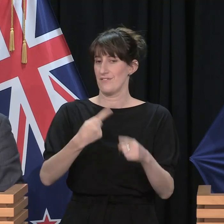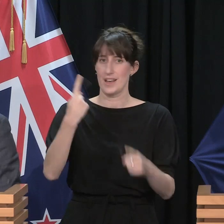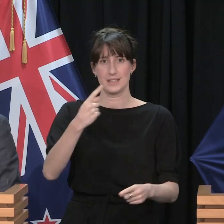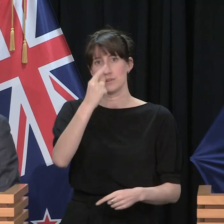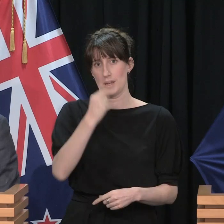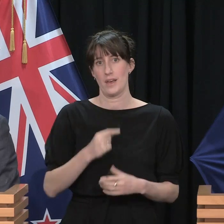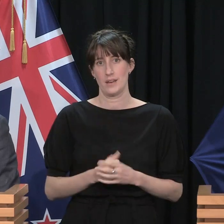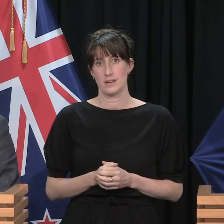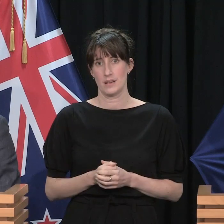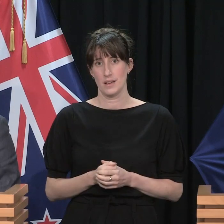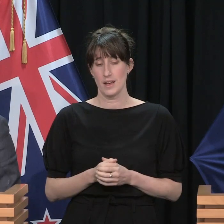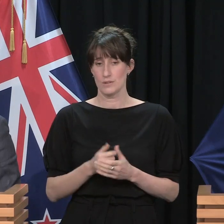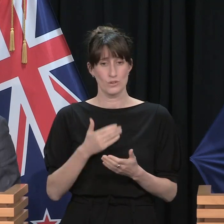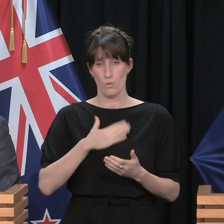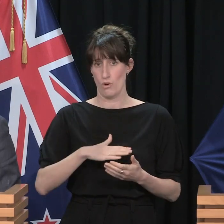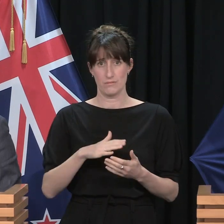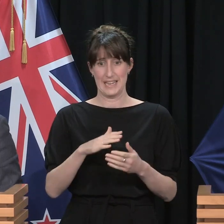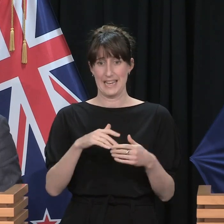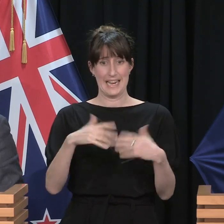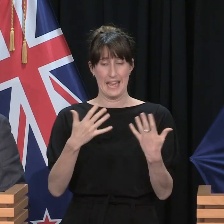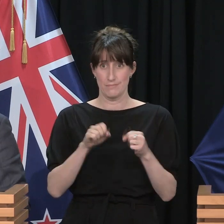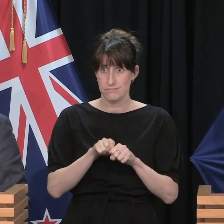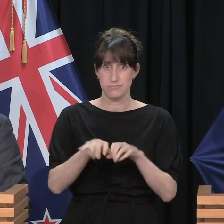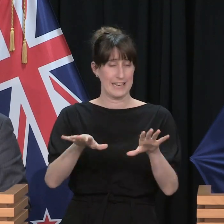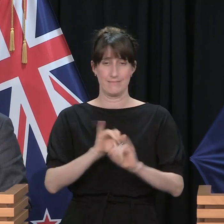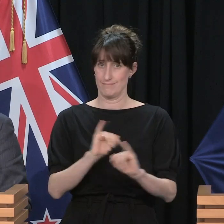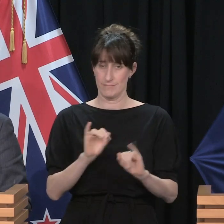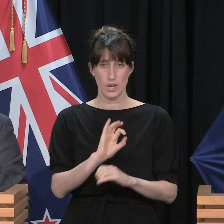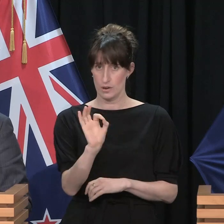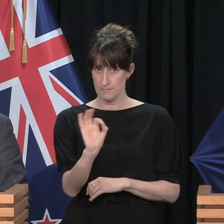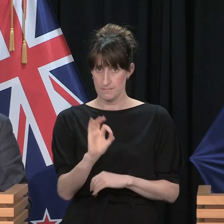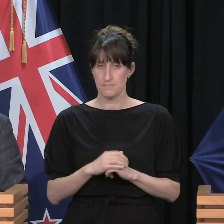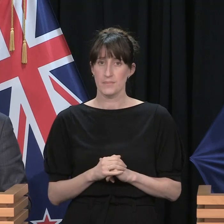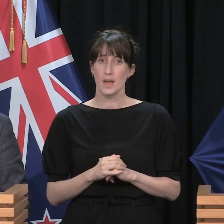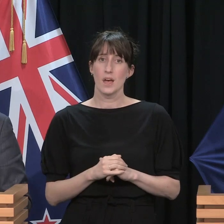risk of COVID-19 in the community as quickly as